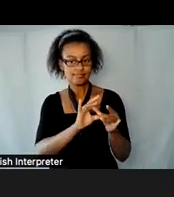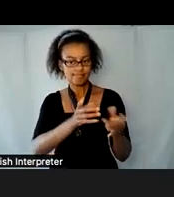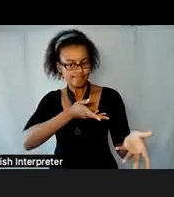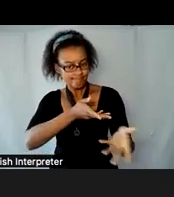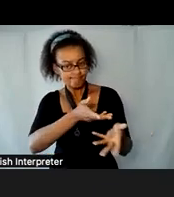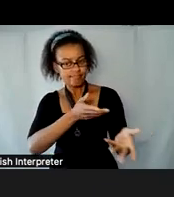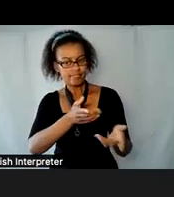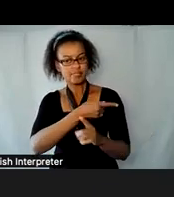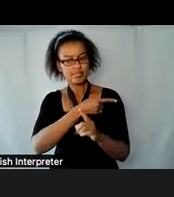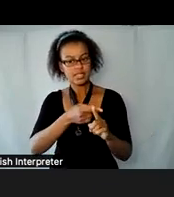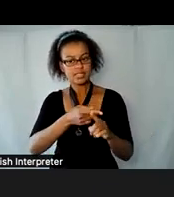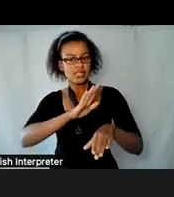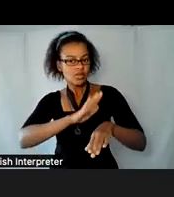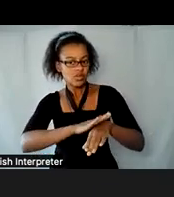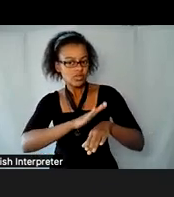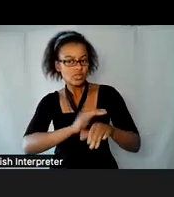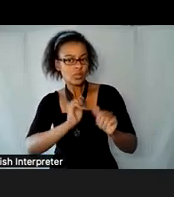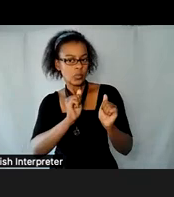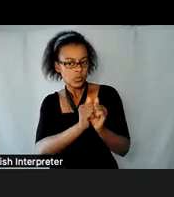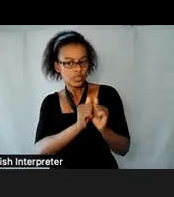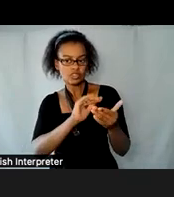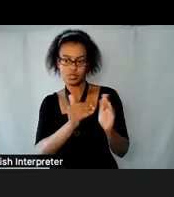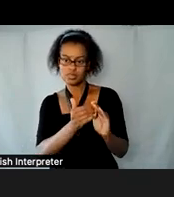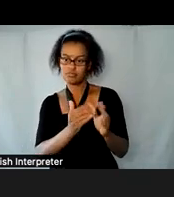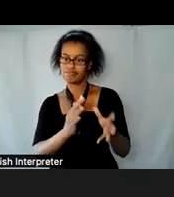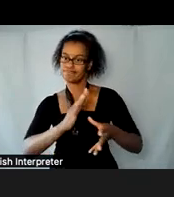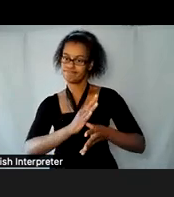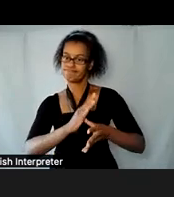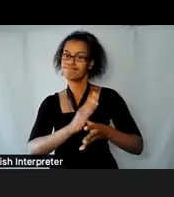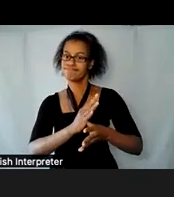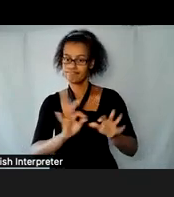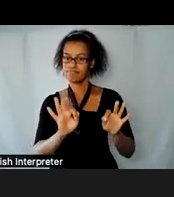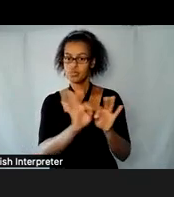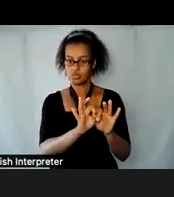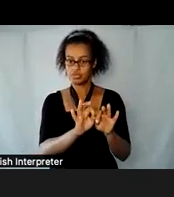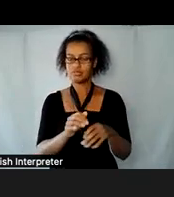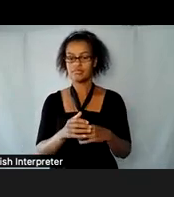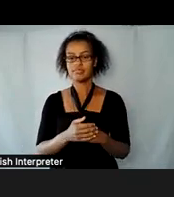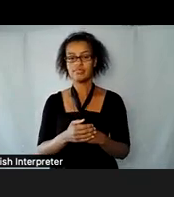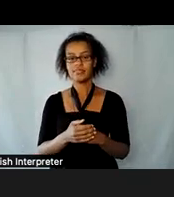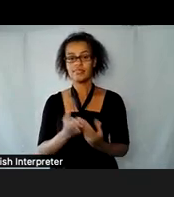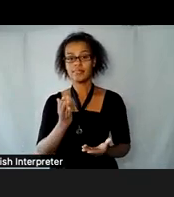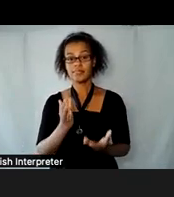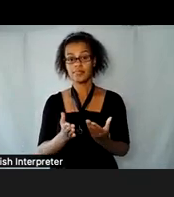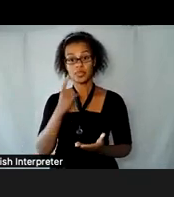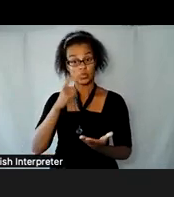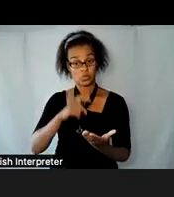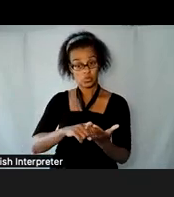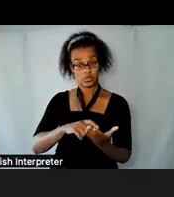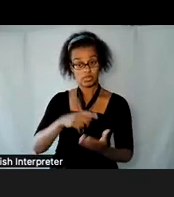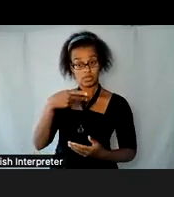And you may have noticed when you will look in at the parks description that for certain